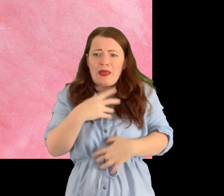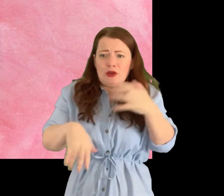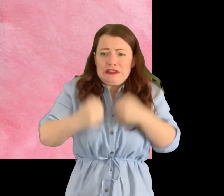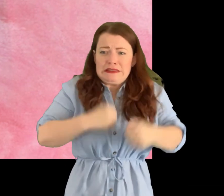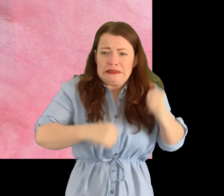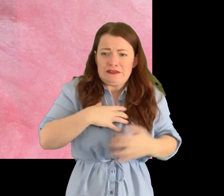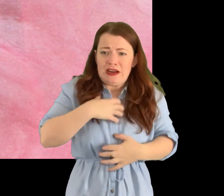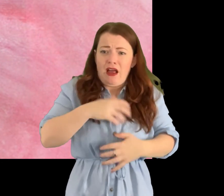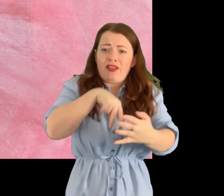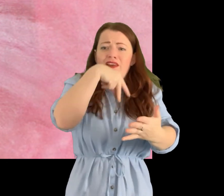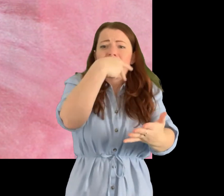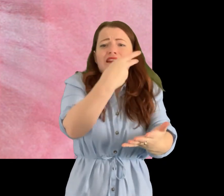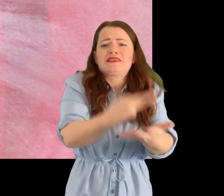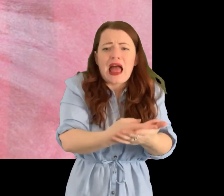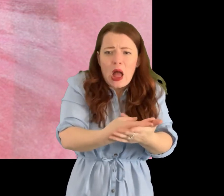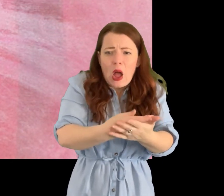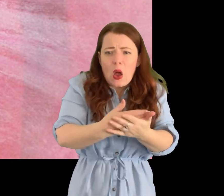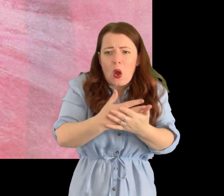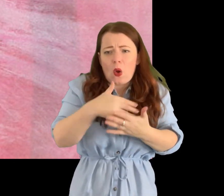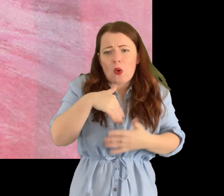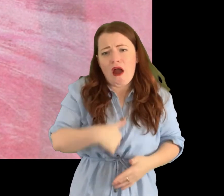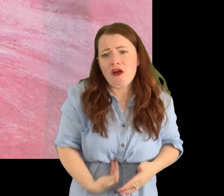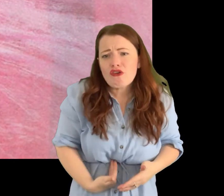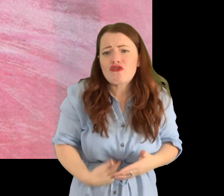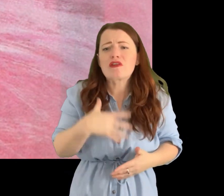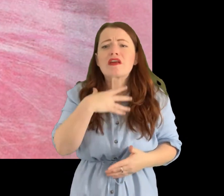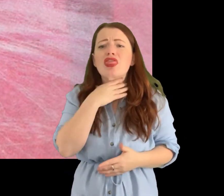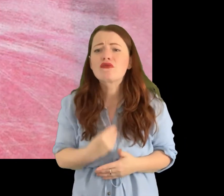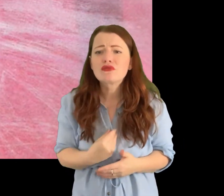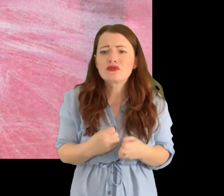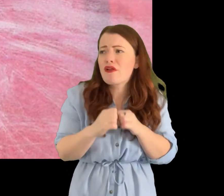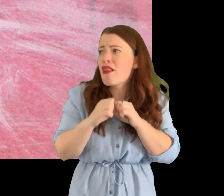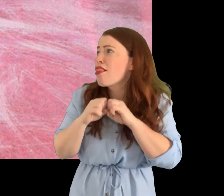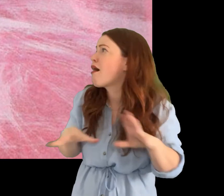‘til they fell down quite exhausted Hungry thirsty lost and tired